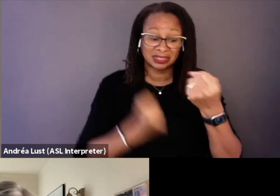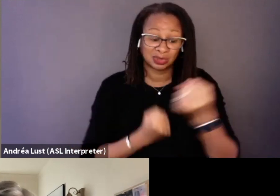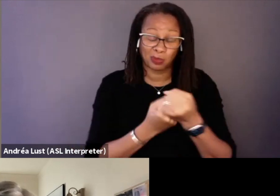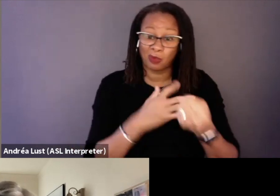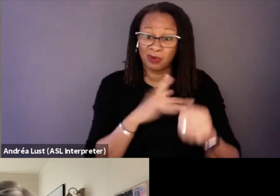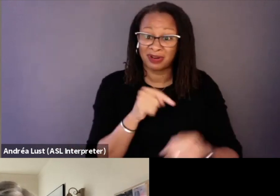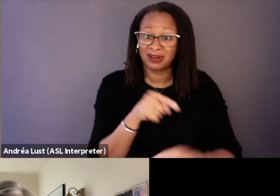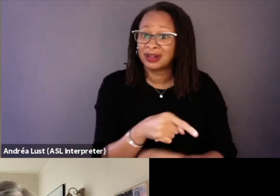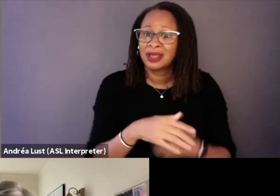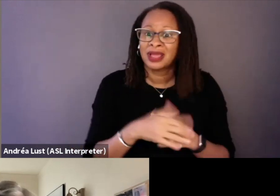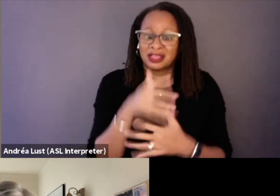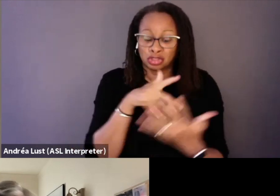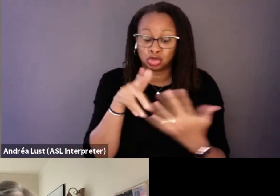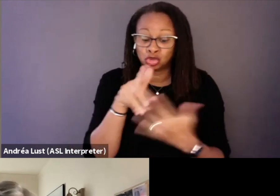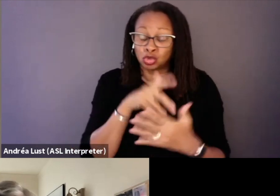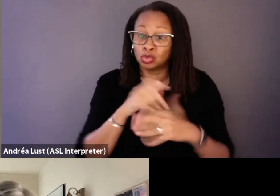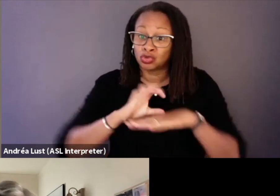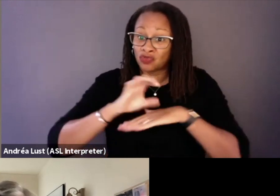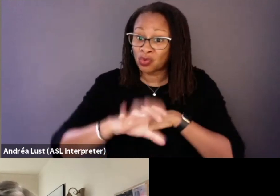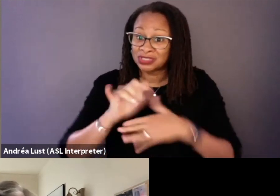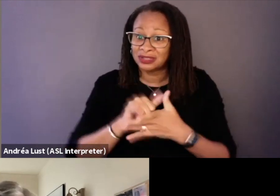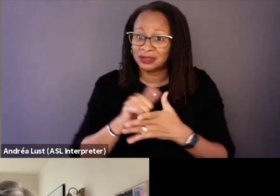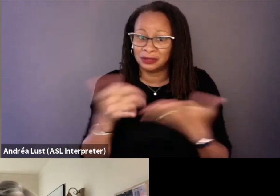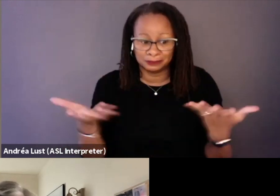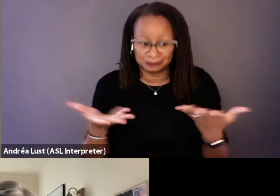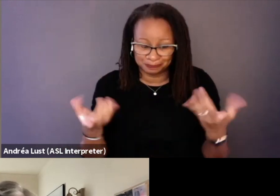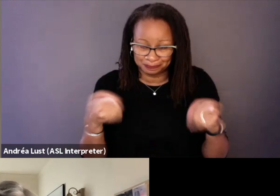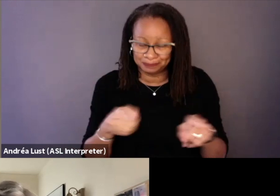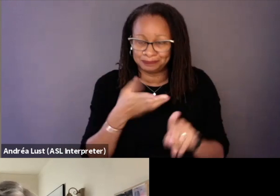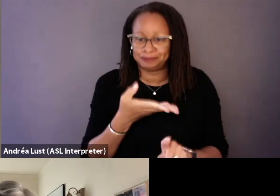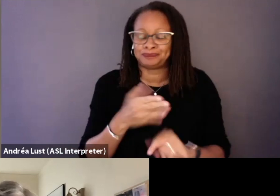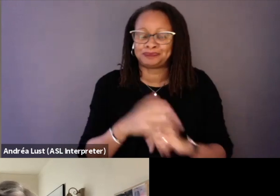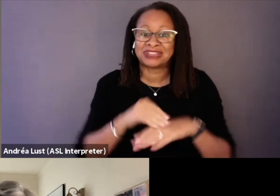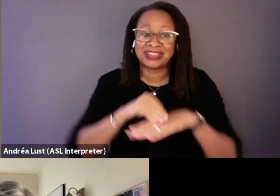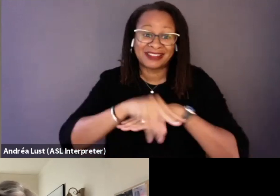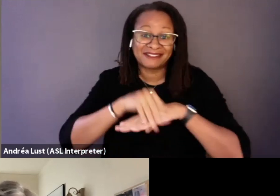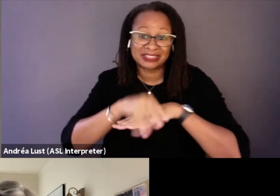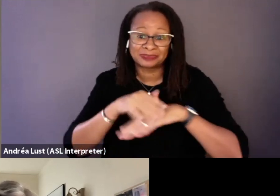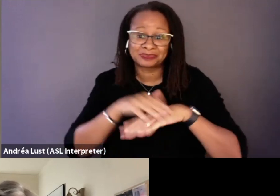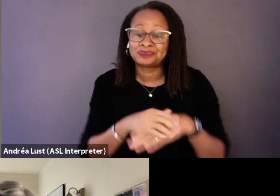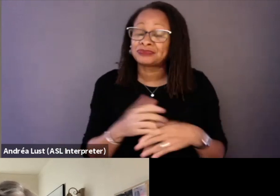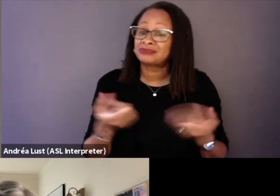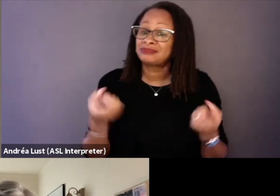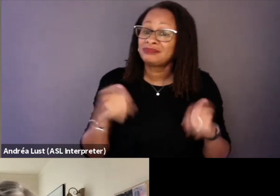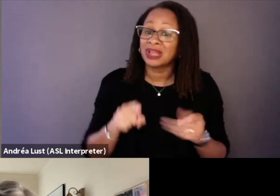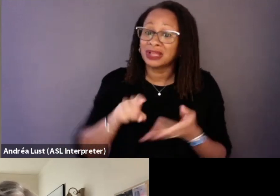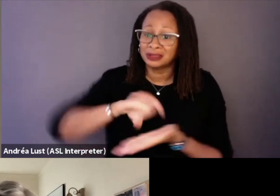the social forces that were at play, the marginalization of the Oromo people,